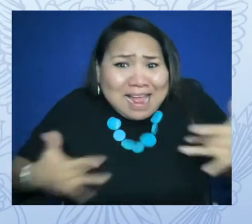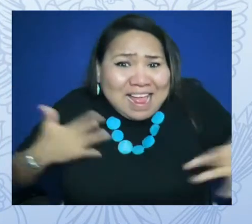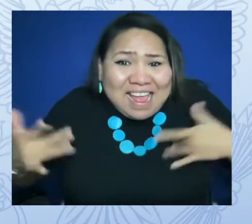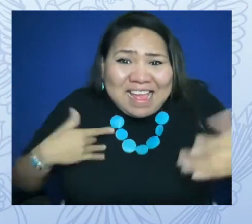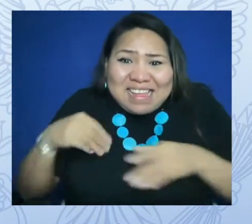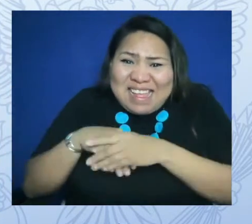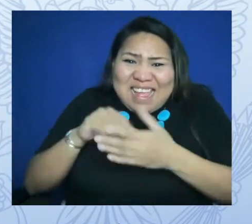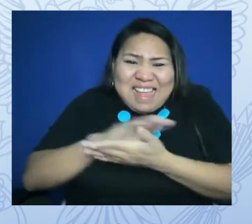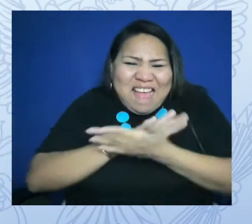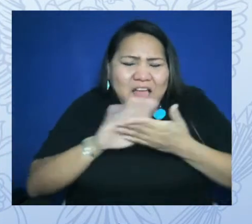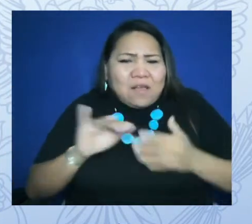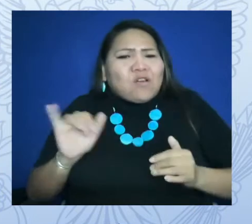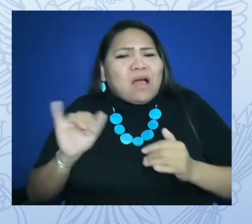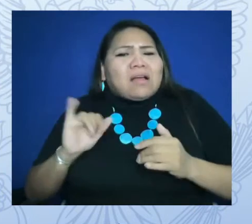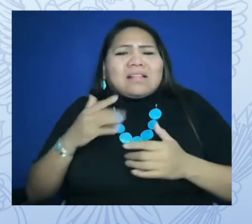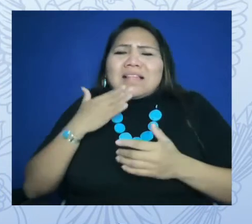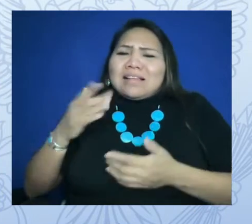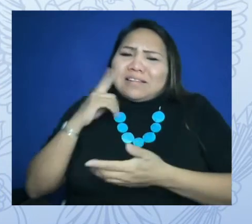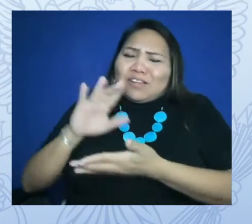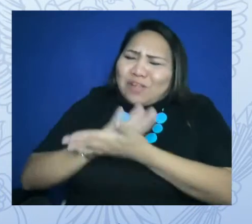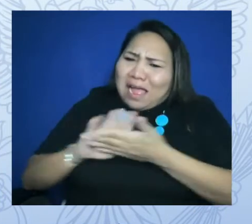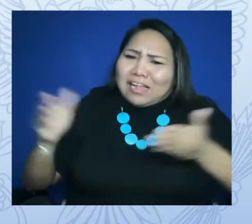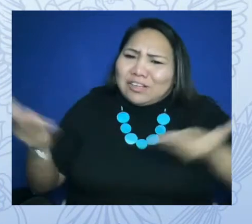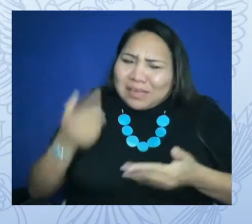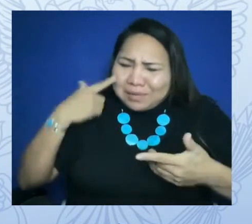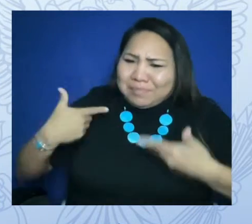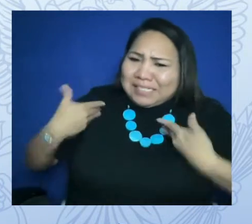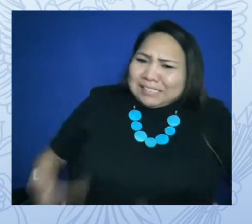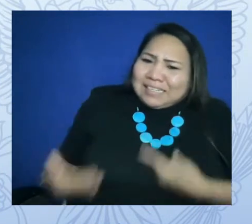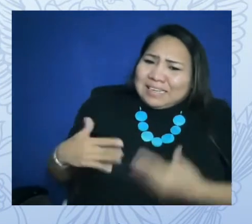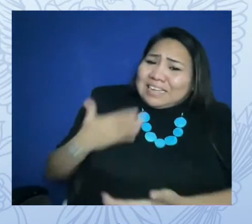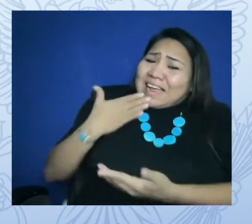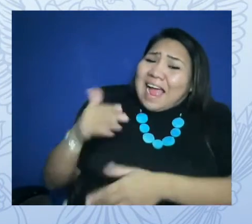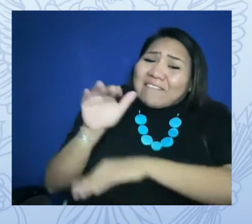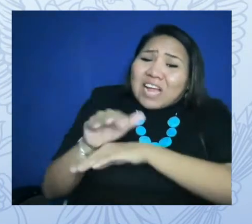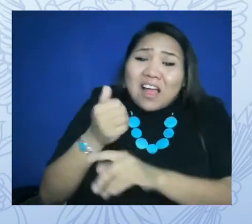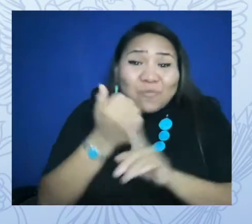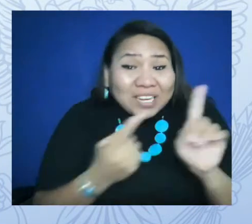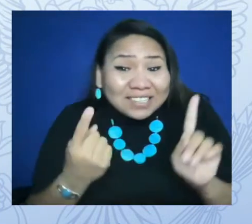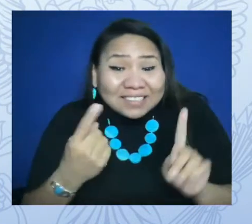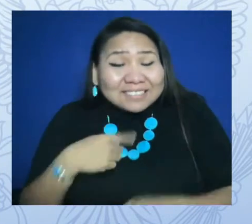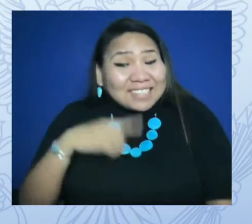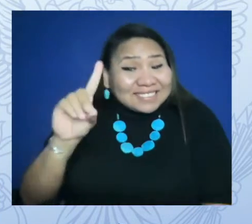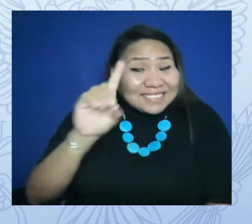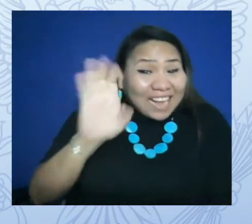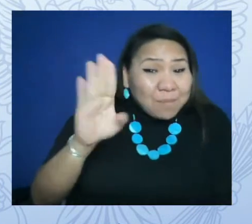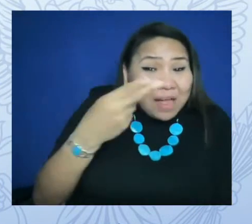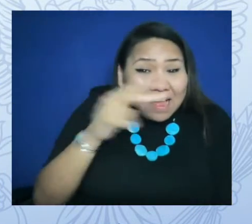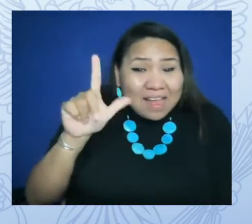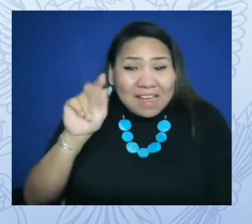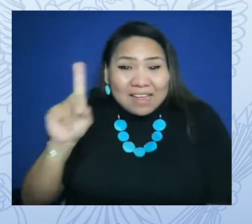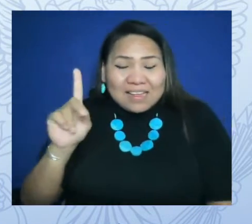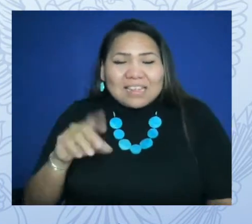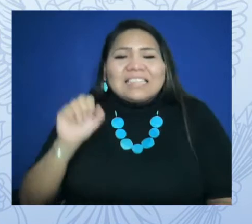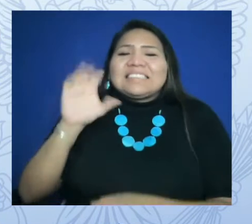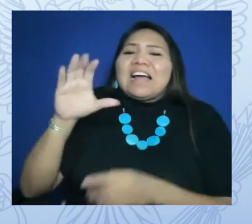Good evening, everyone. I'm Deb Haaland. Secretary of the interior and proud member of the Pueblo of Laguna.